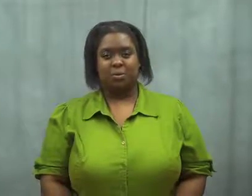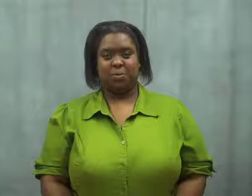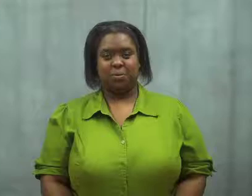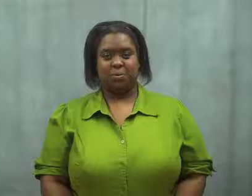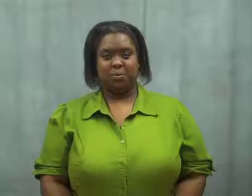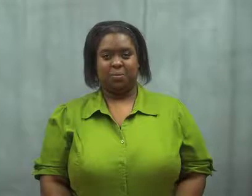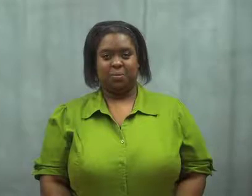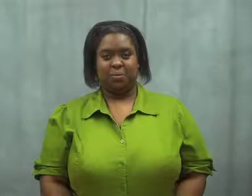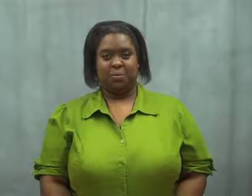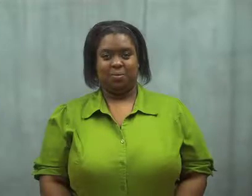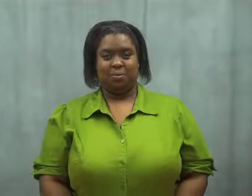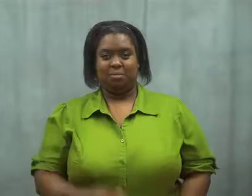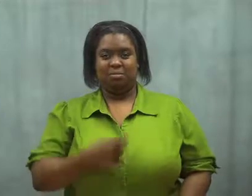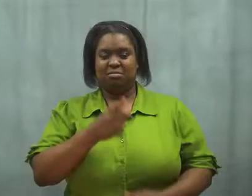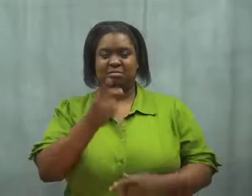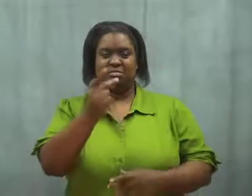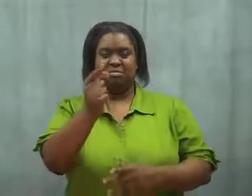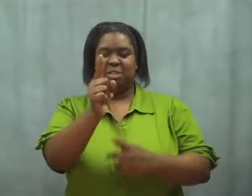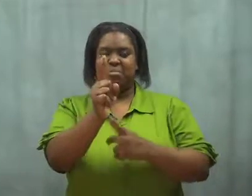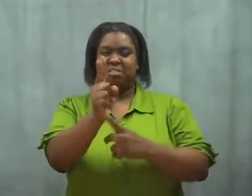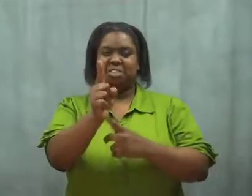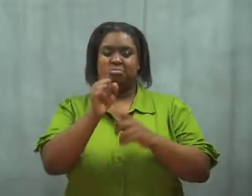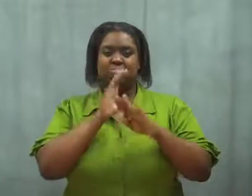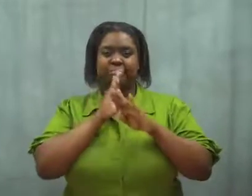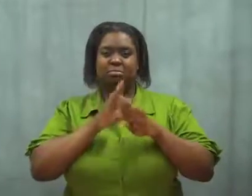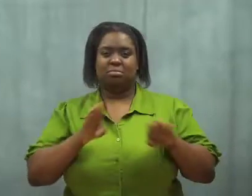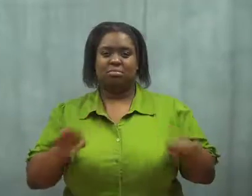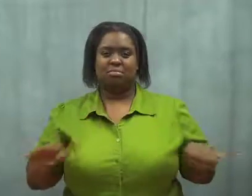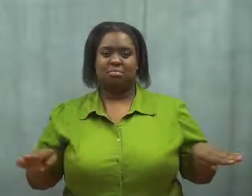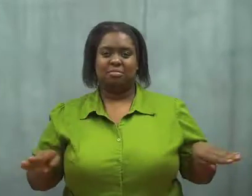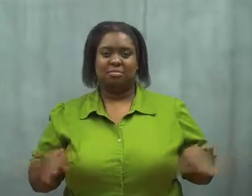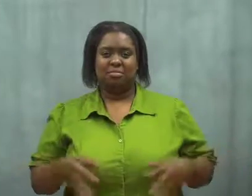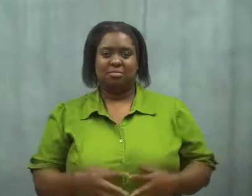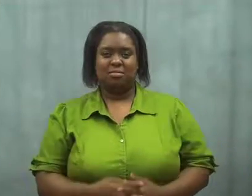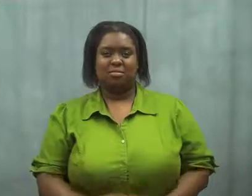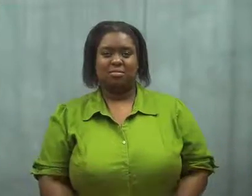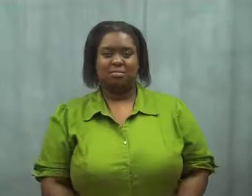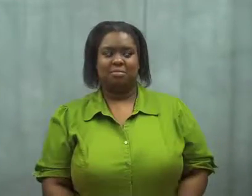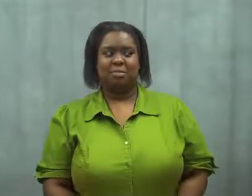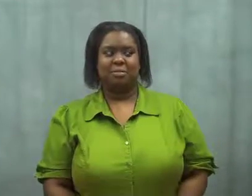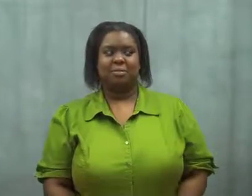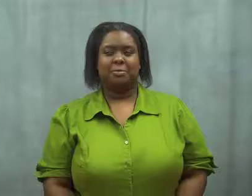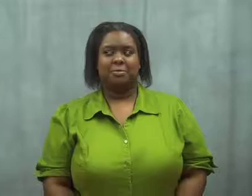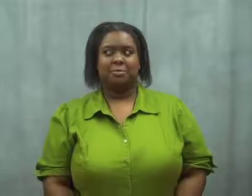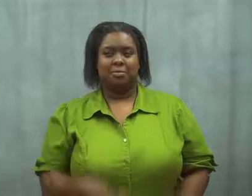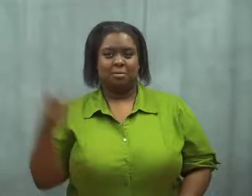There was immediate silence.